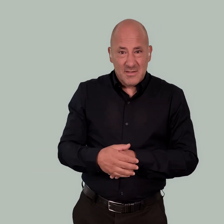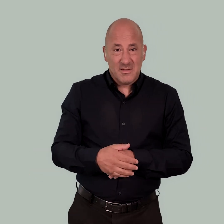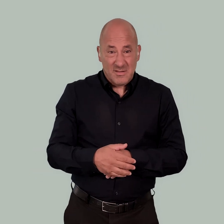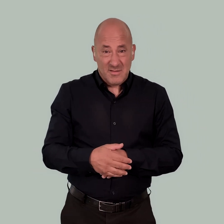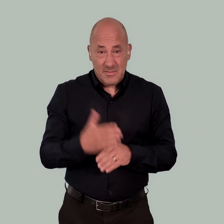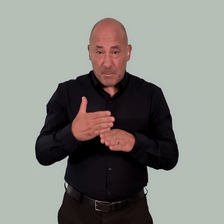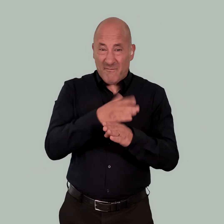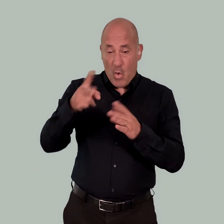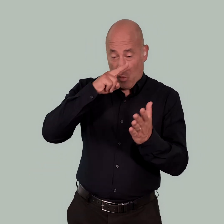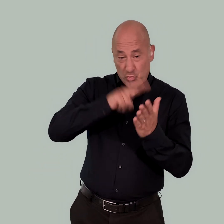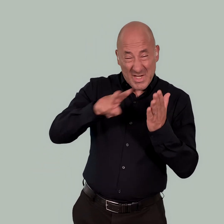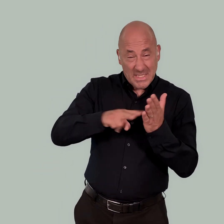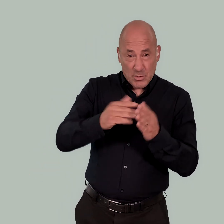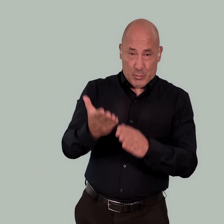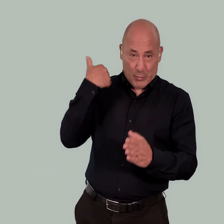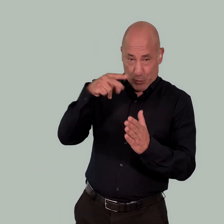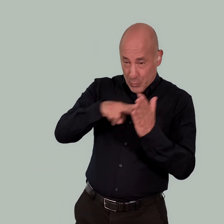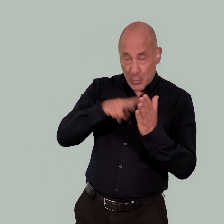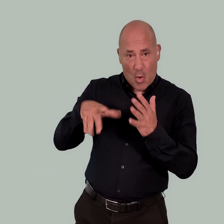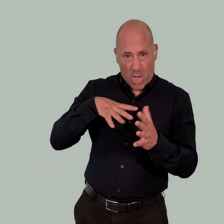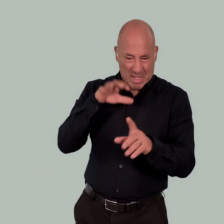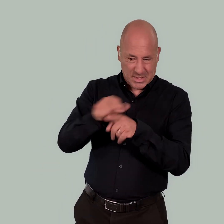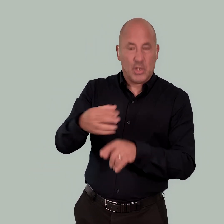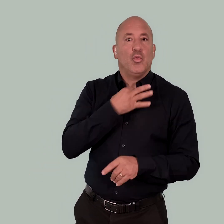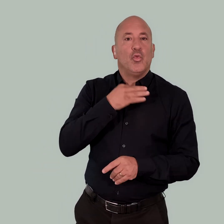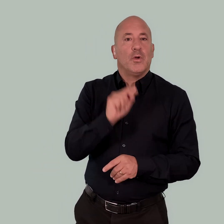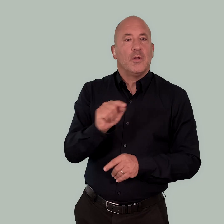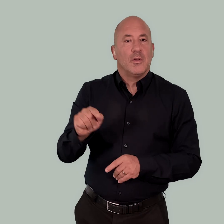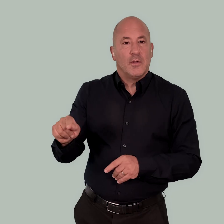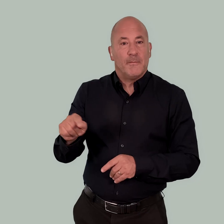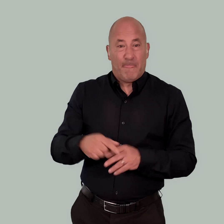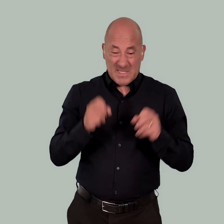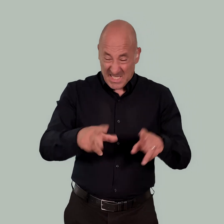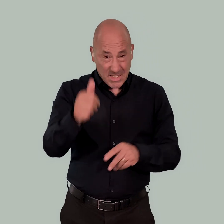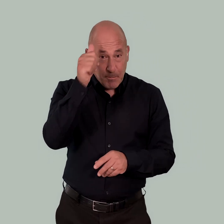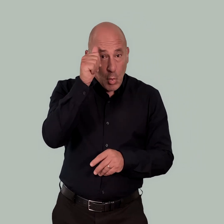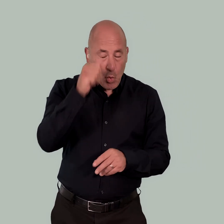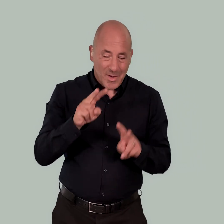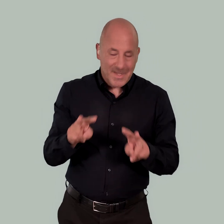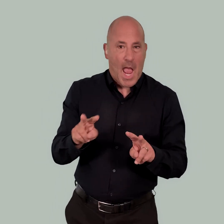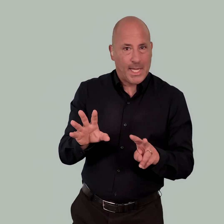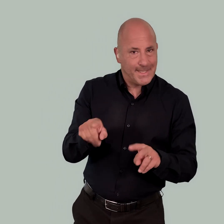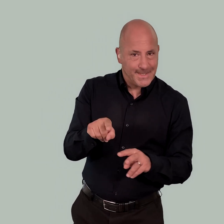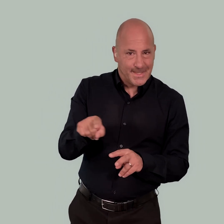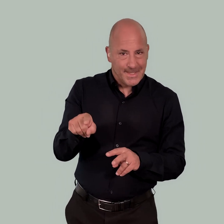Some were identified as at risk before they could read. The system knew. It watched.